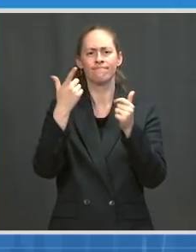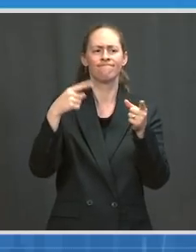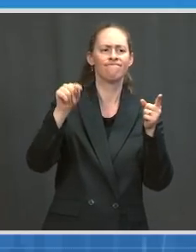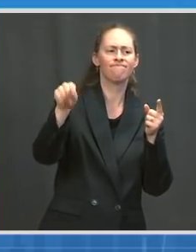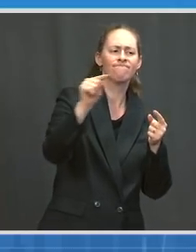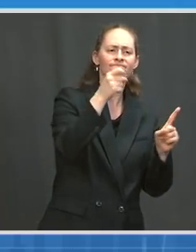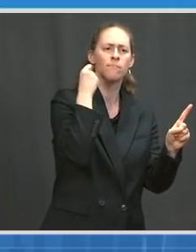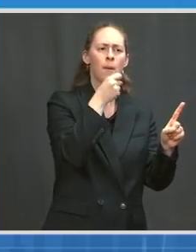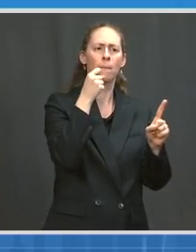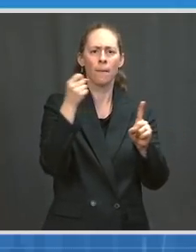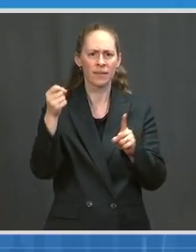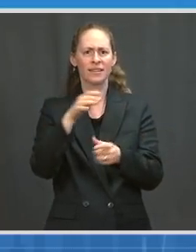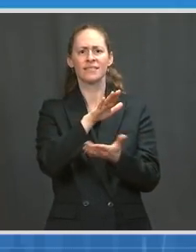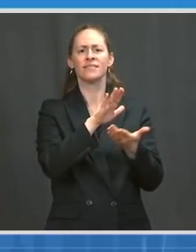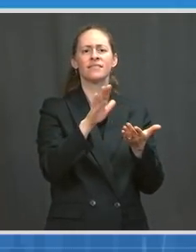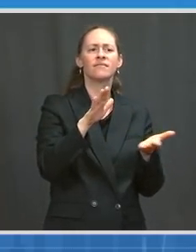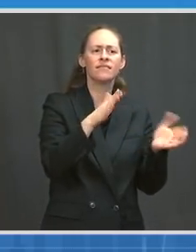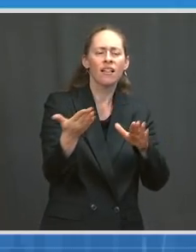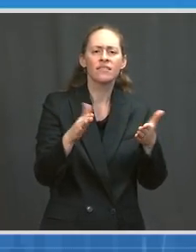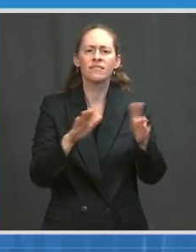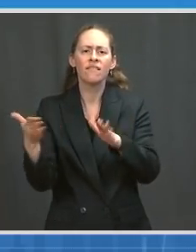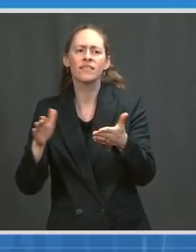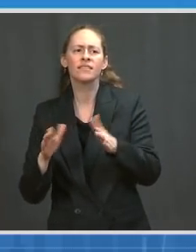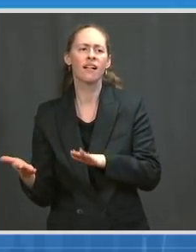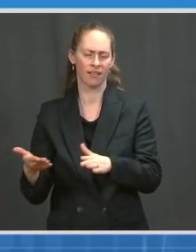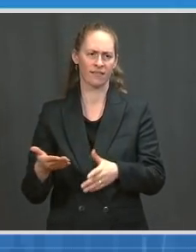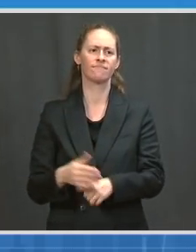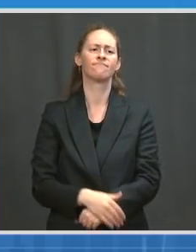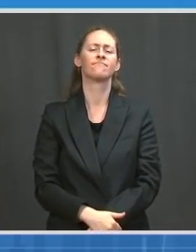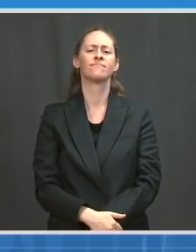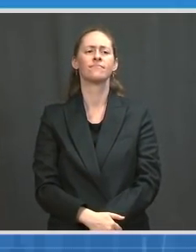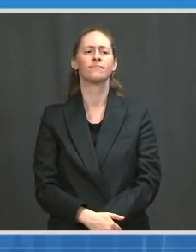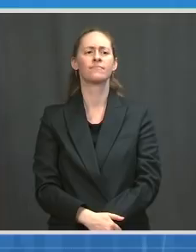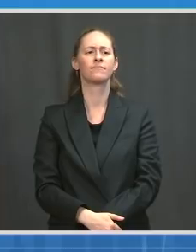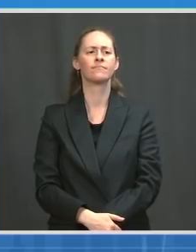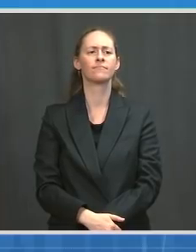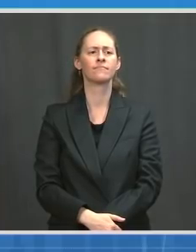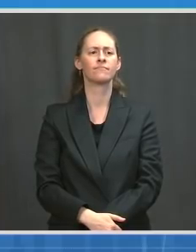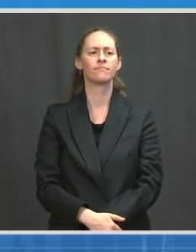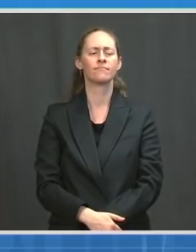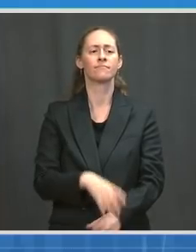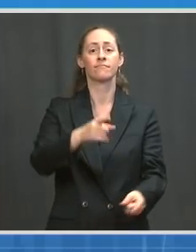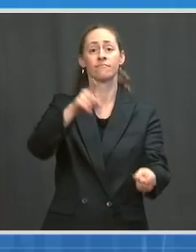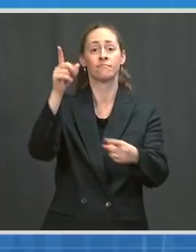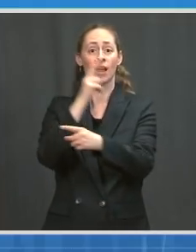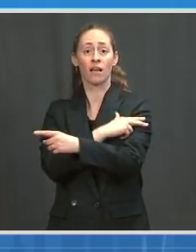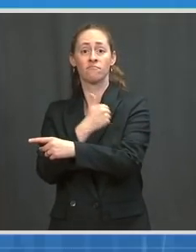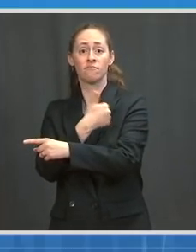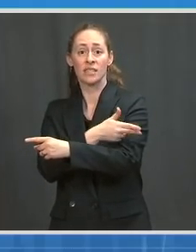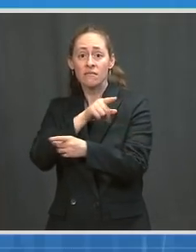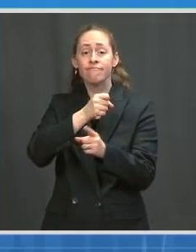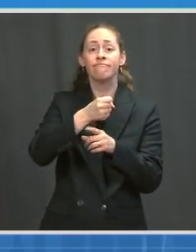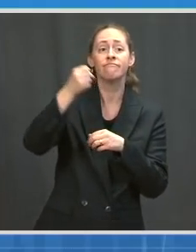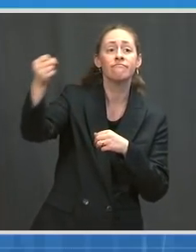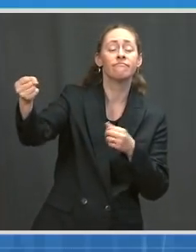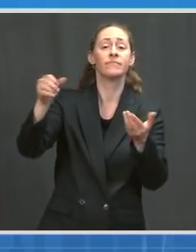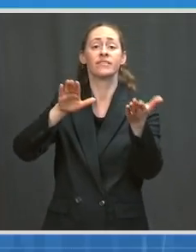of what will happen with cases, hospitalizations, and deaths, and how it depends on how many people get vaccinated